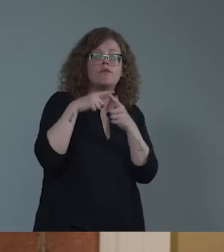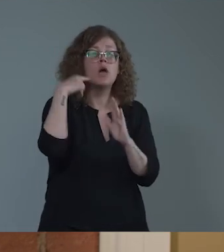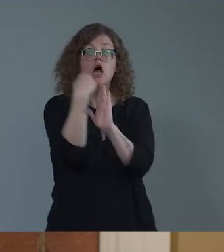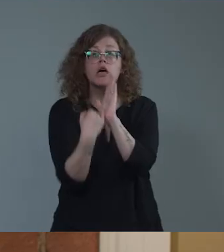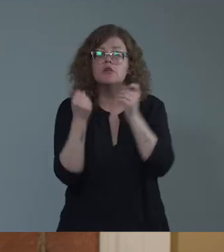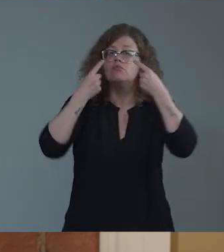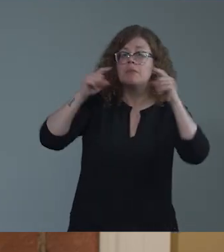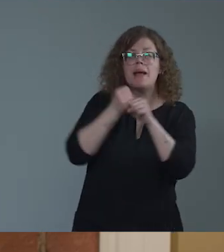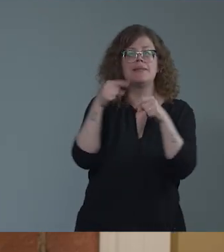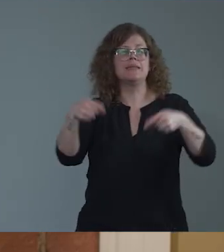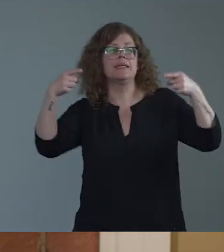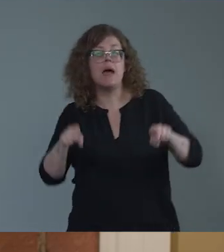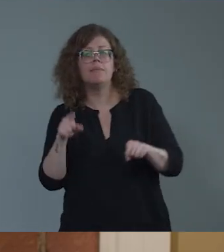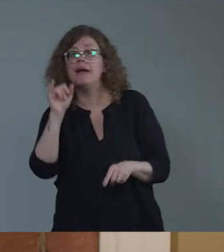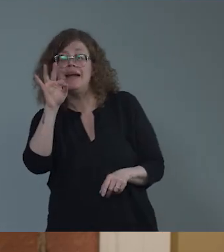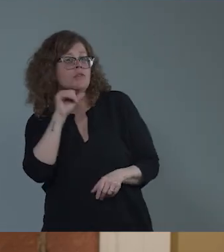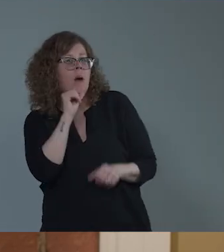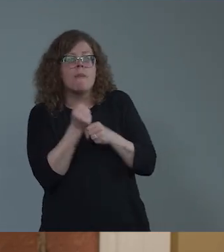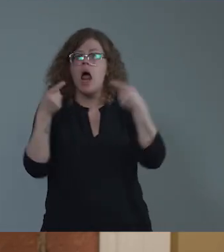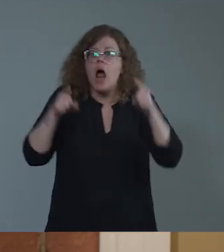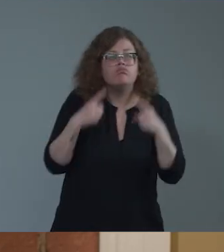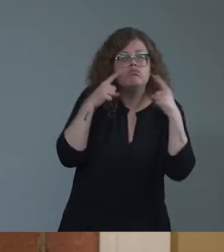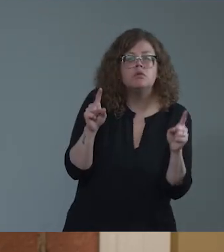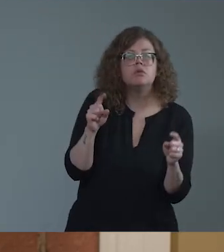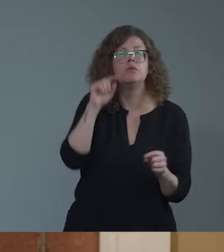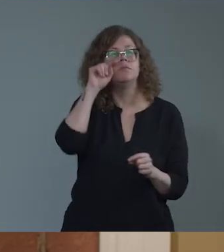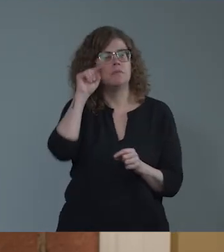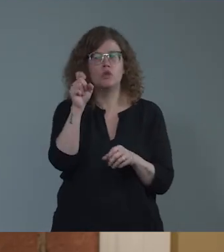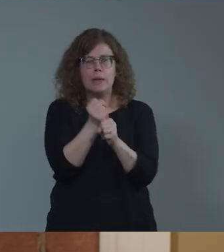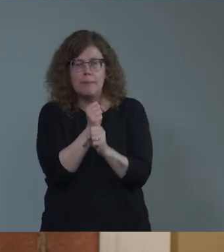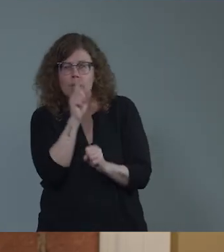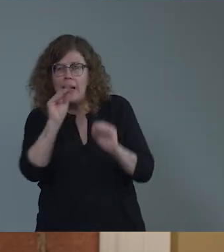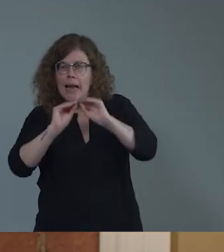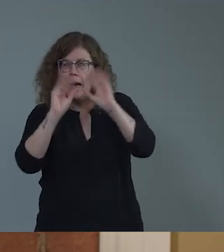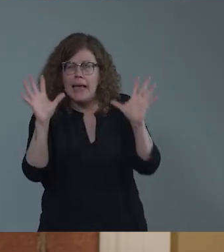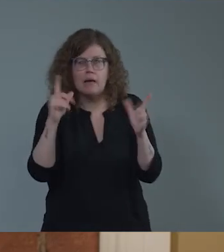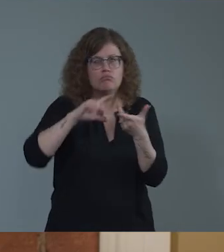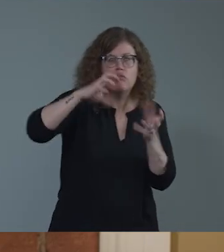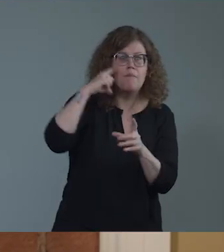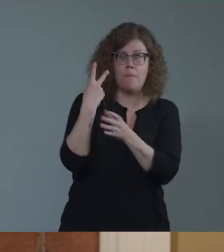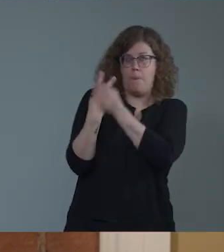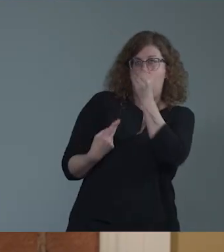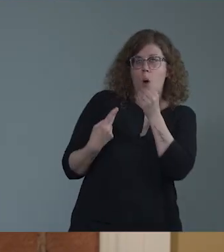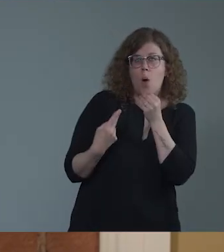You can find basic contracts, but really the idea is very simple. It doesn't need to be legalese. It doesn't need to be complicated.